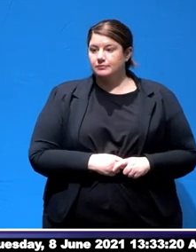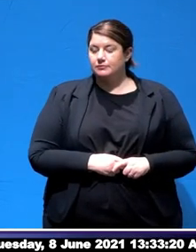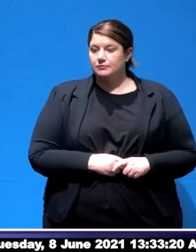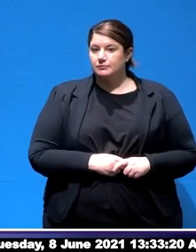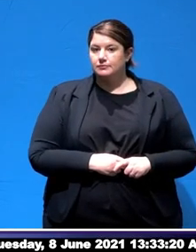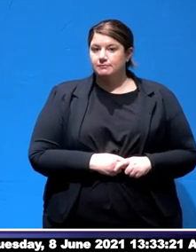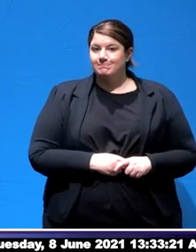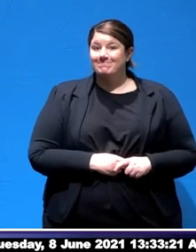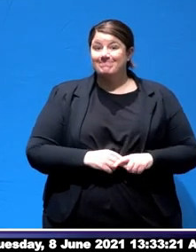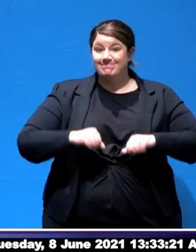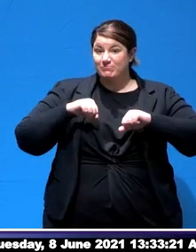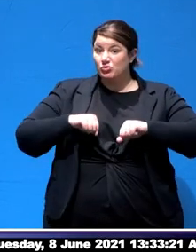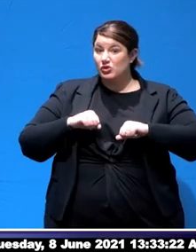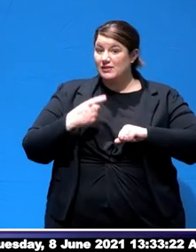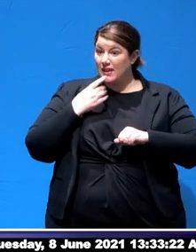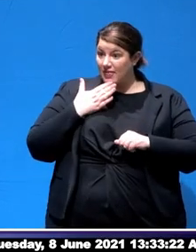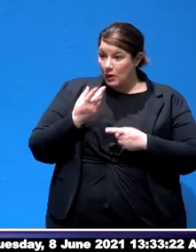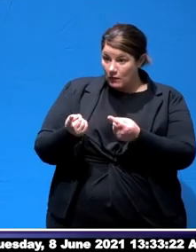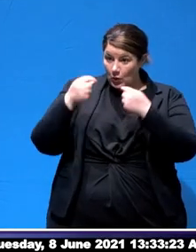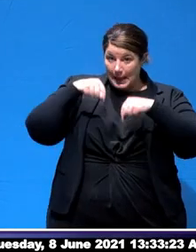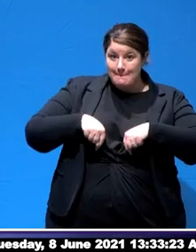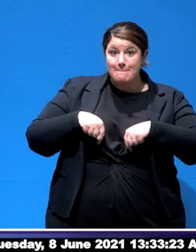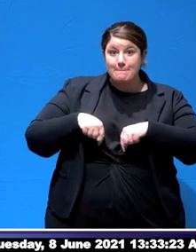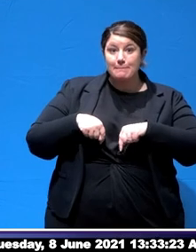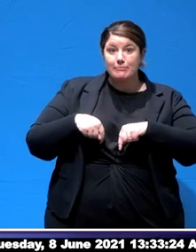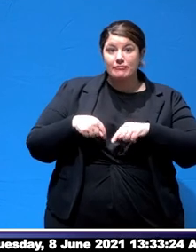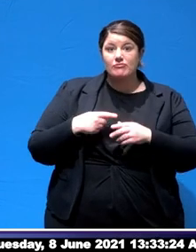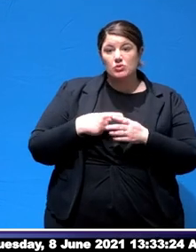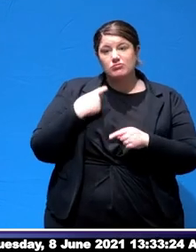Mr Cunningham, thank you very much for coming to the Commission to give evidence.